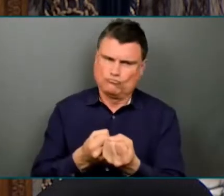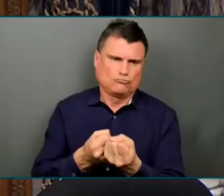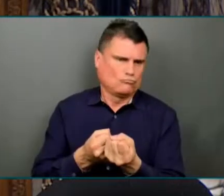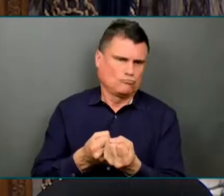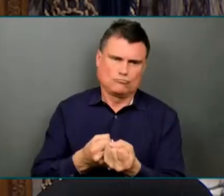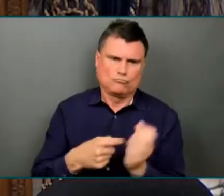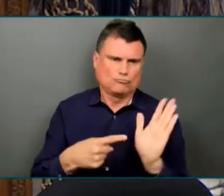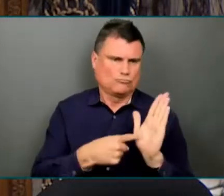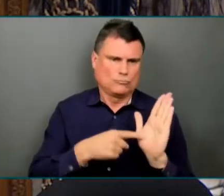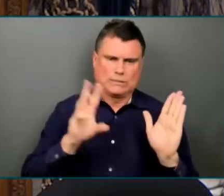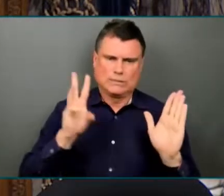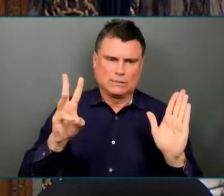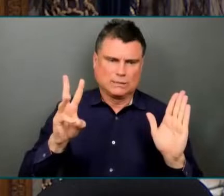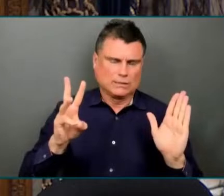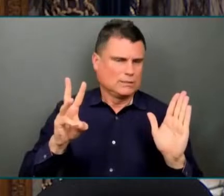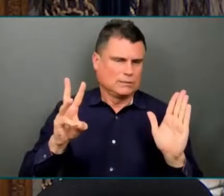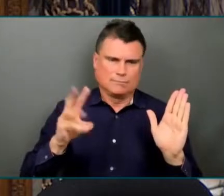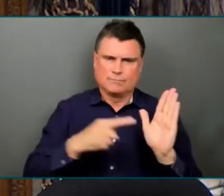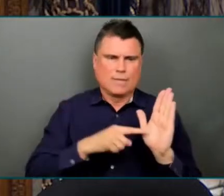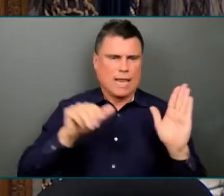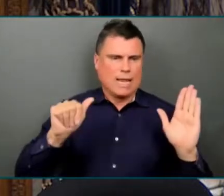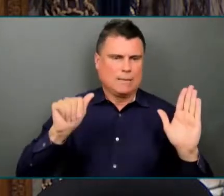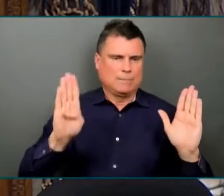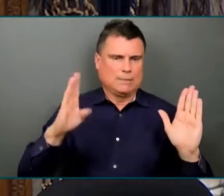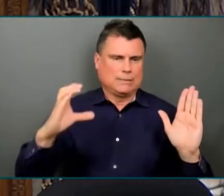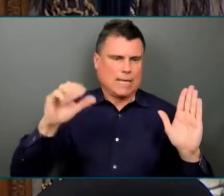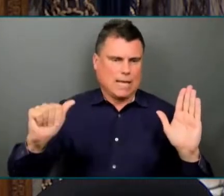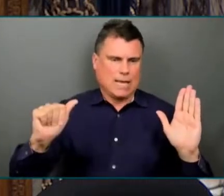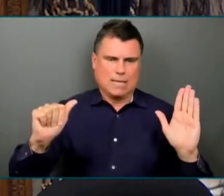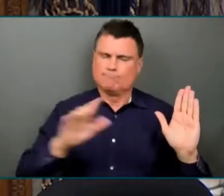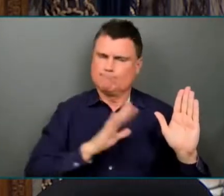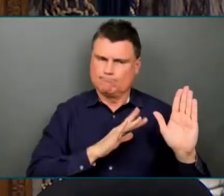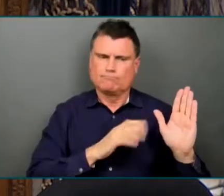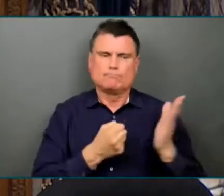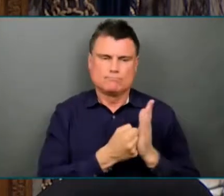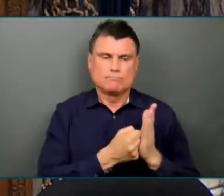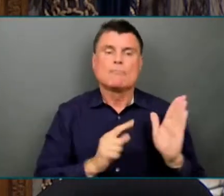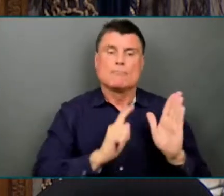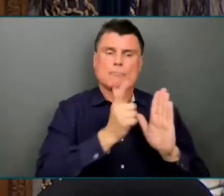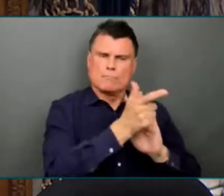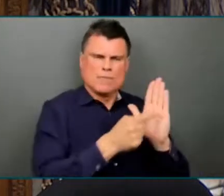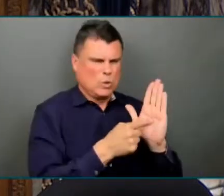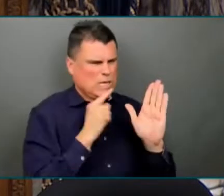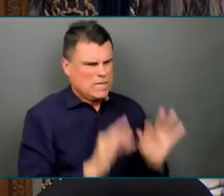accessibility legislation is a significant step forward in building a barrier-free B.C.